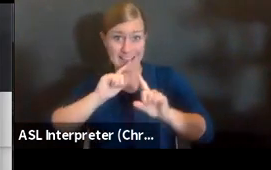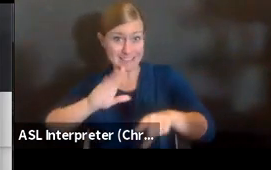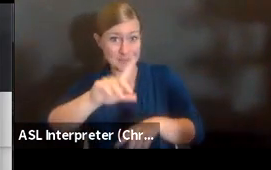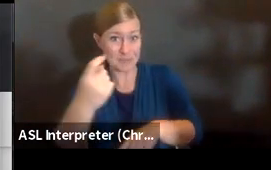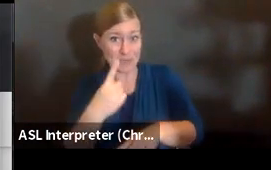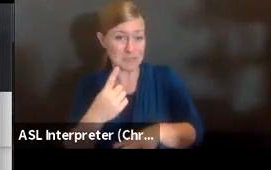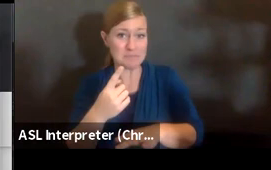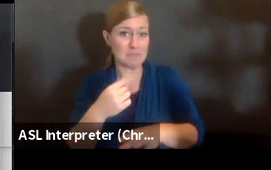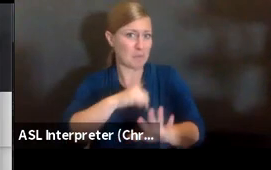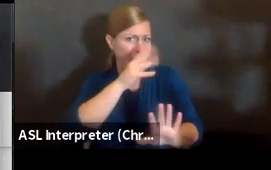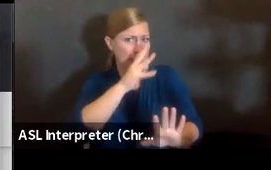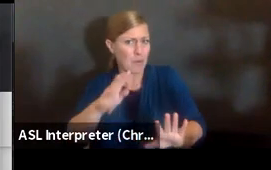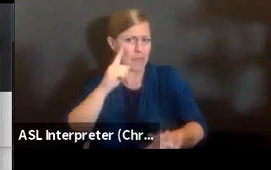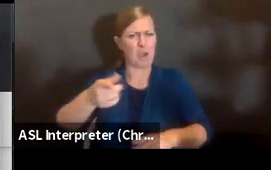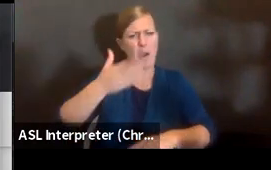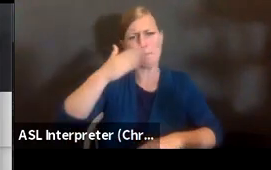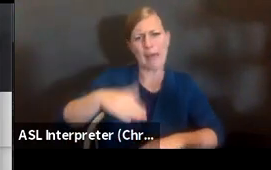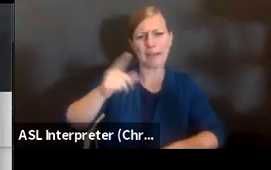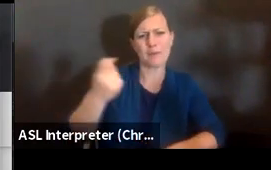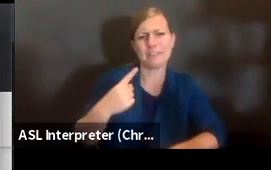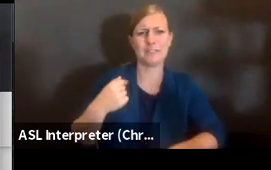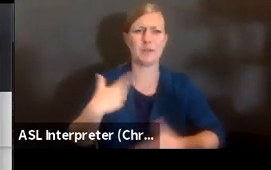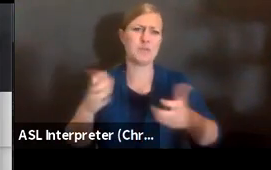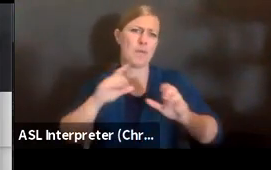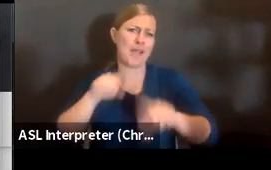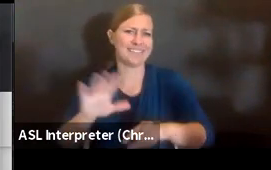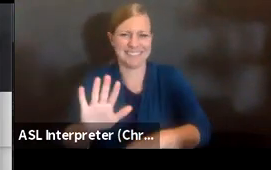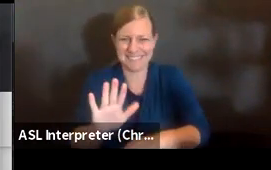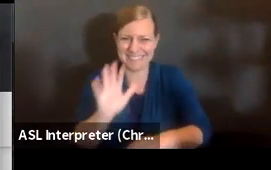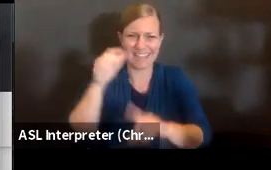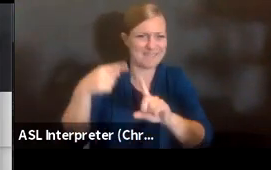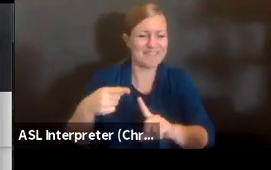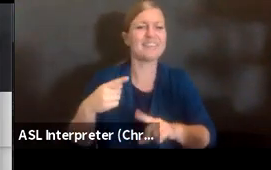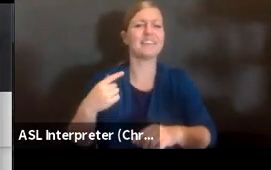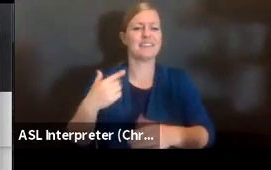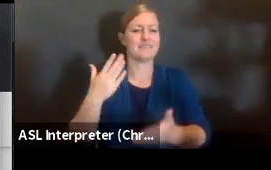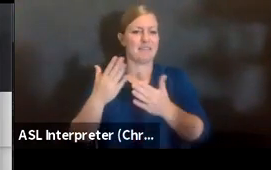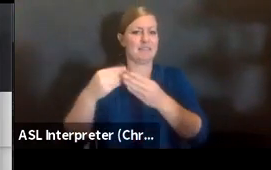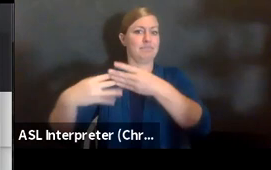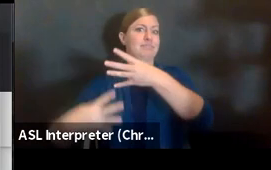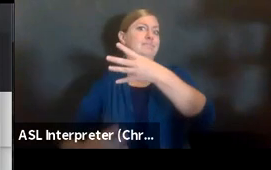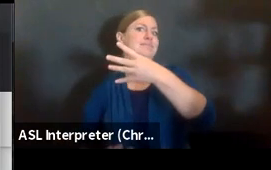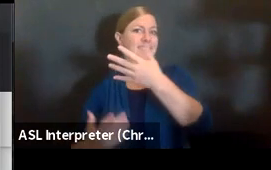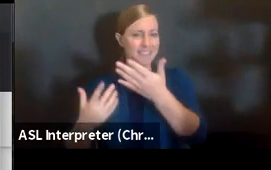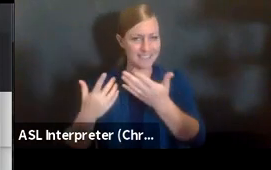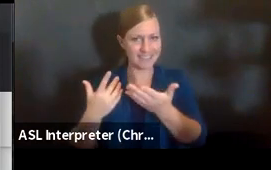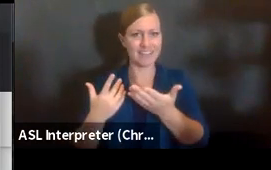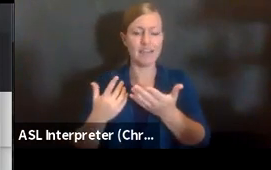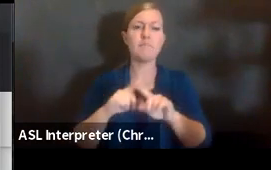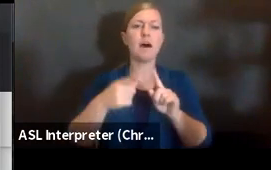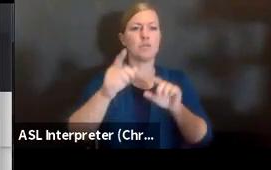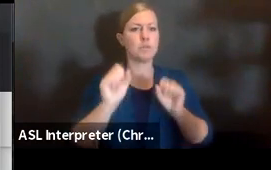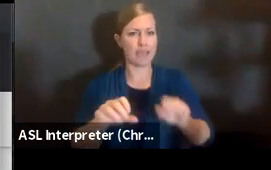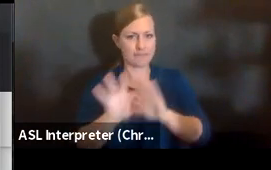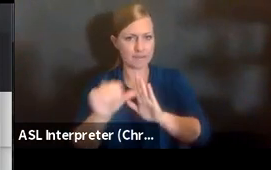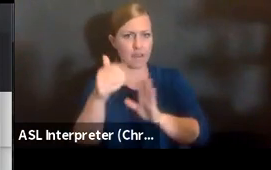Katherine Livick - ESD 112: or because we don't want to answer it. It's just we might not be able to get to it today, but you do have other avenues for getting those questions answered that we kind of discuss